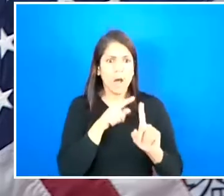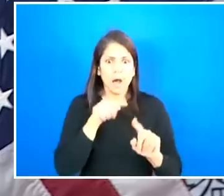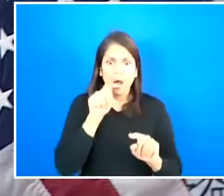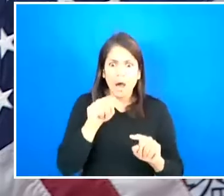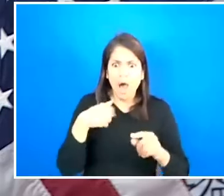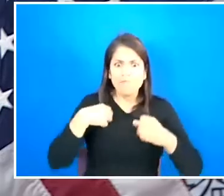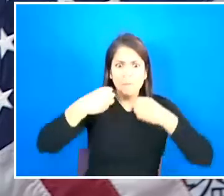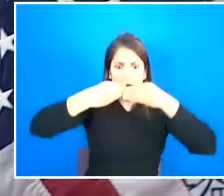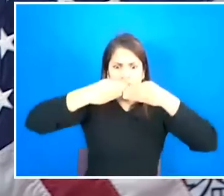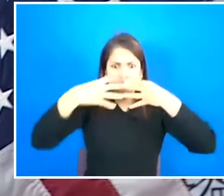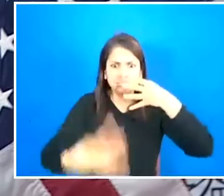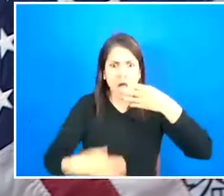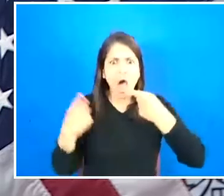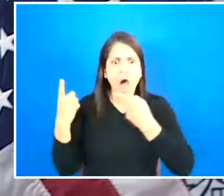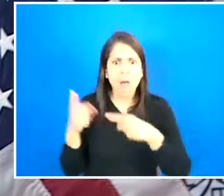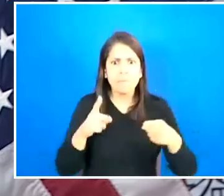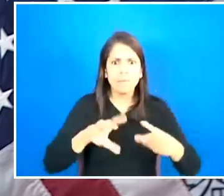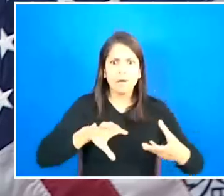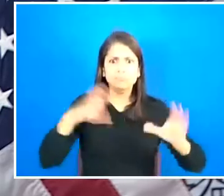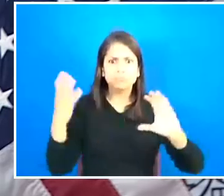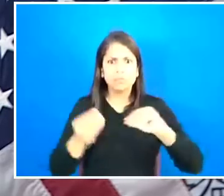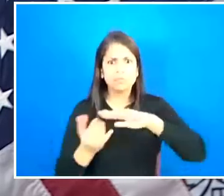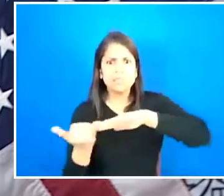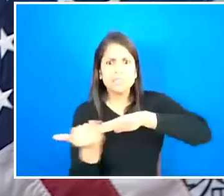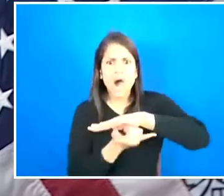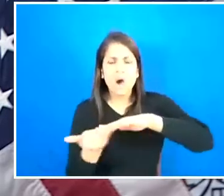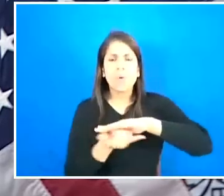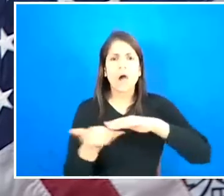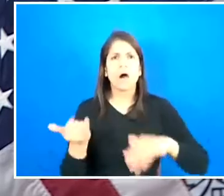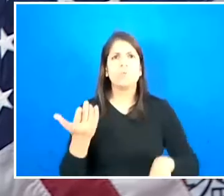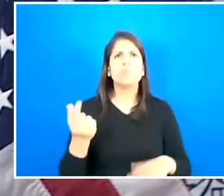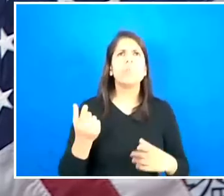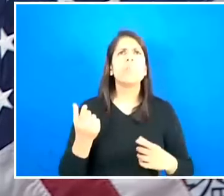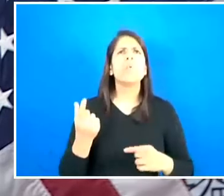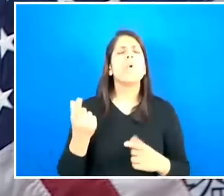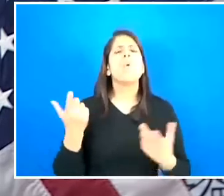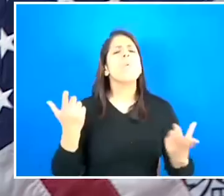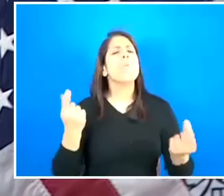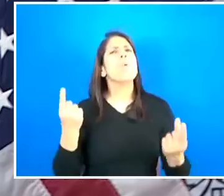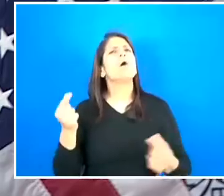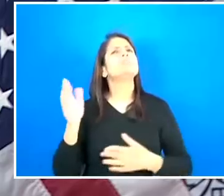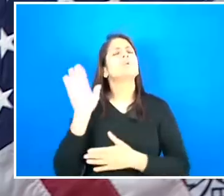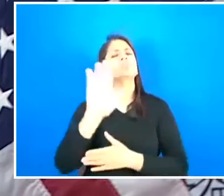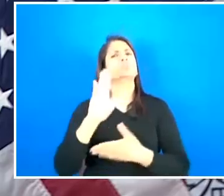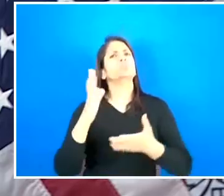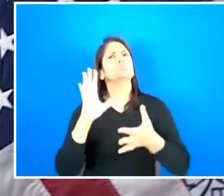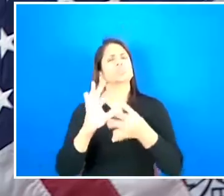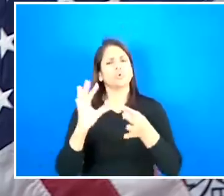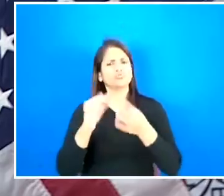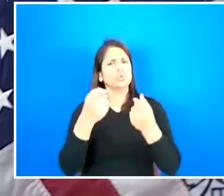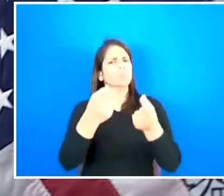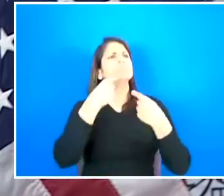SUAYBWS REA FSAE? ON A COMPLETELY DIFFERENT NOTE, GRADUATION TRADITIONAL BEING